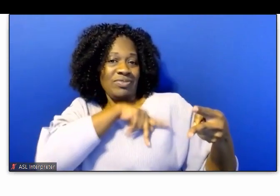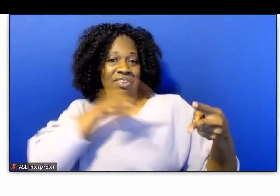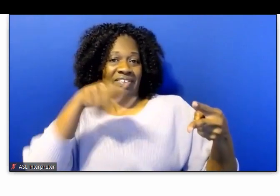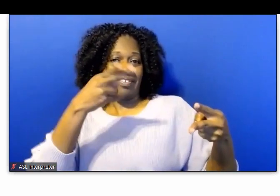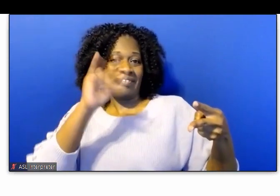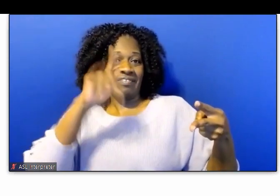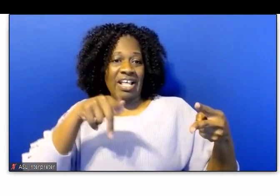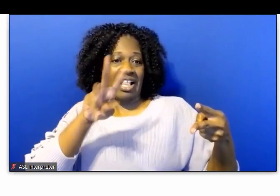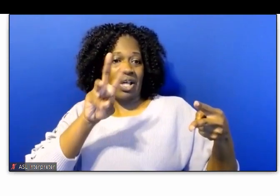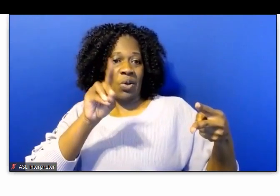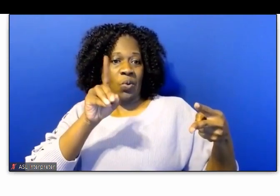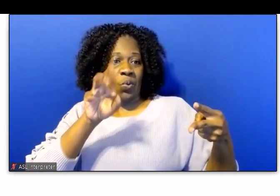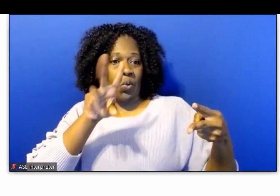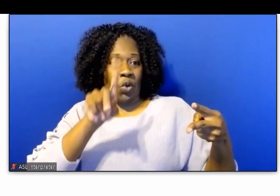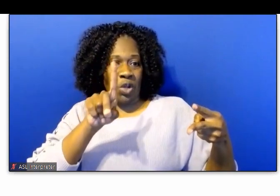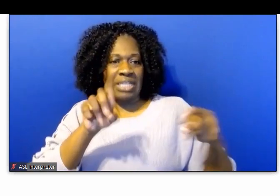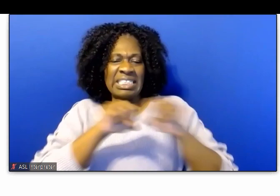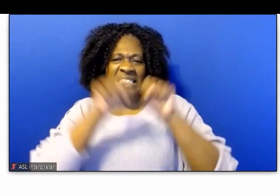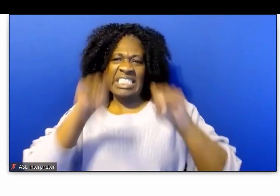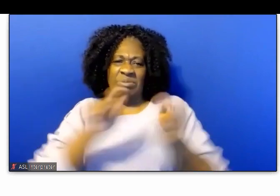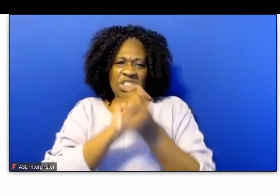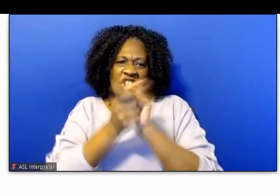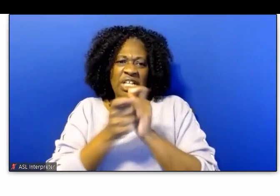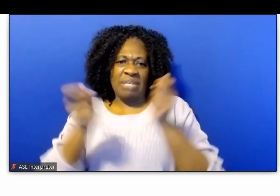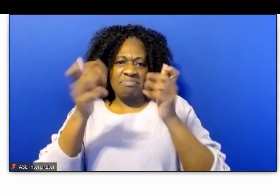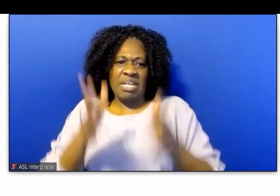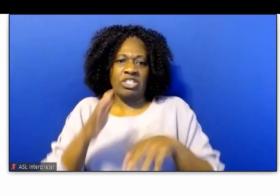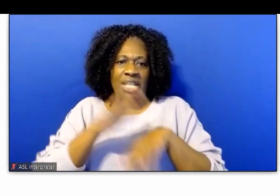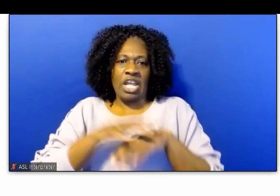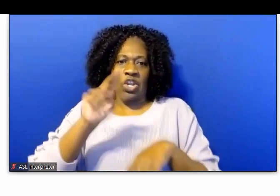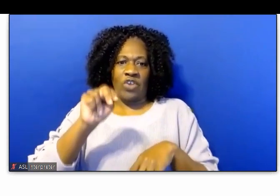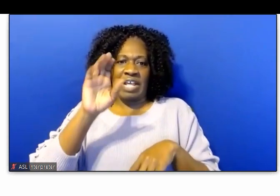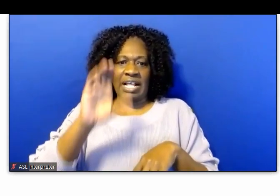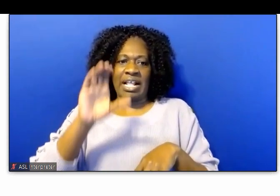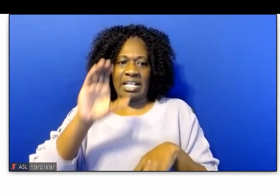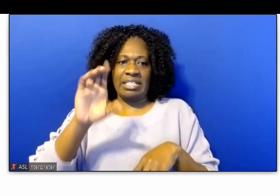He is the systems change manager at the North Carolina Council on Developmental Disabilities.